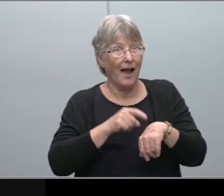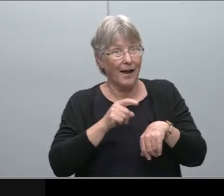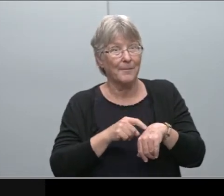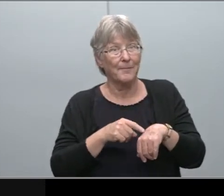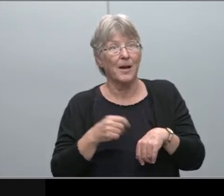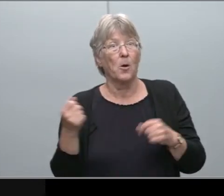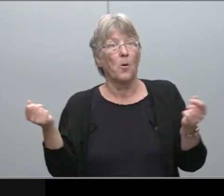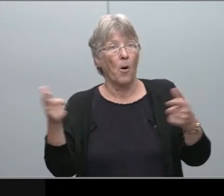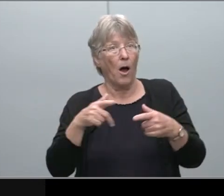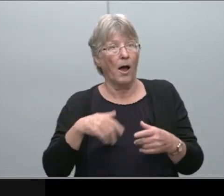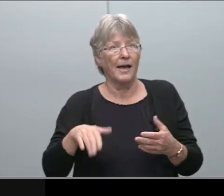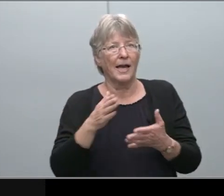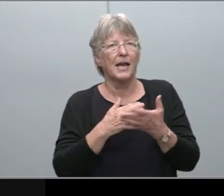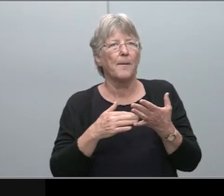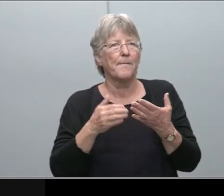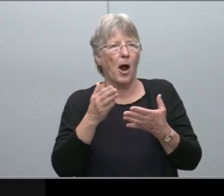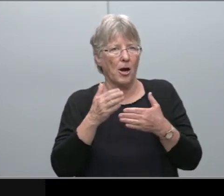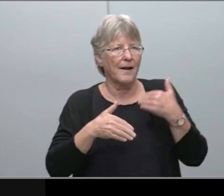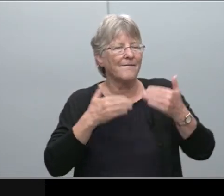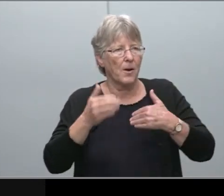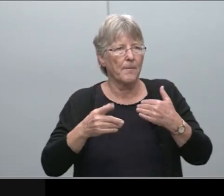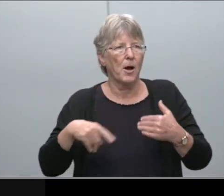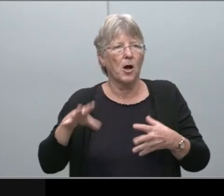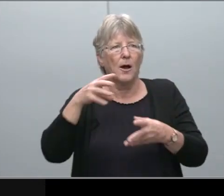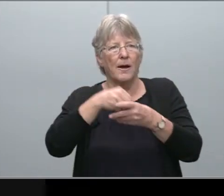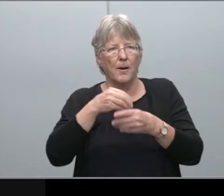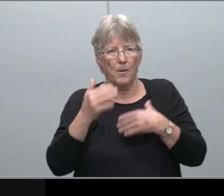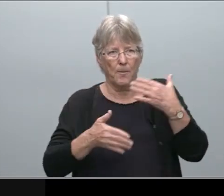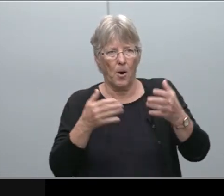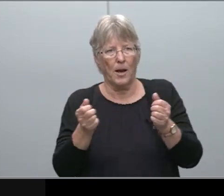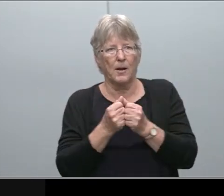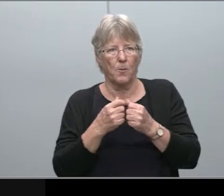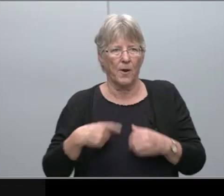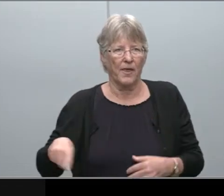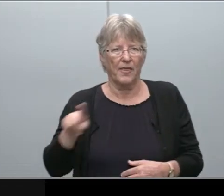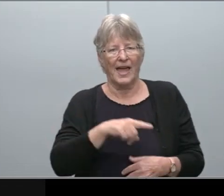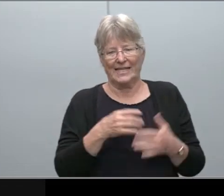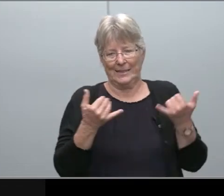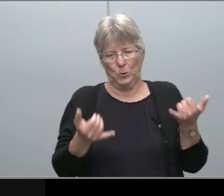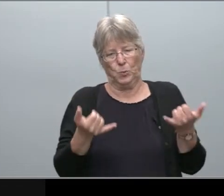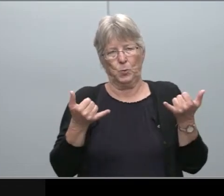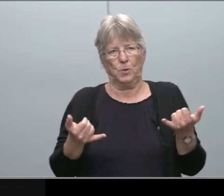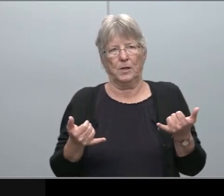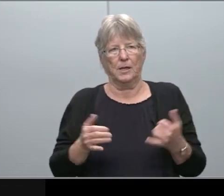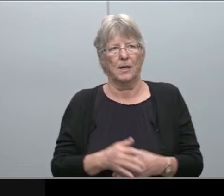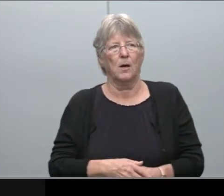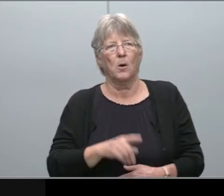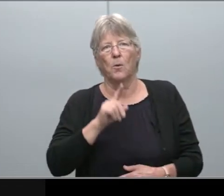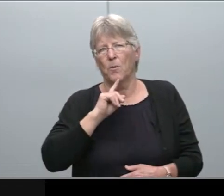and up until right before this community session. And so some of the ways that we've already